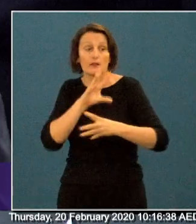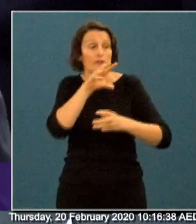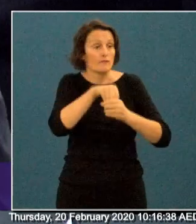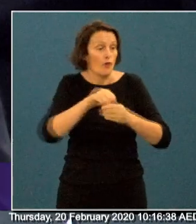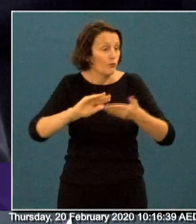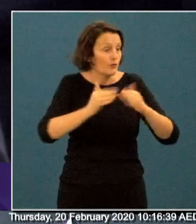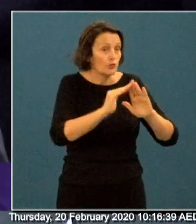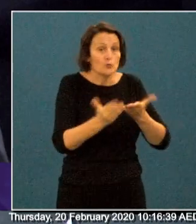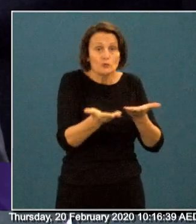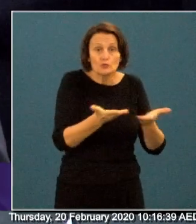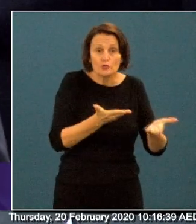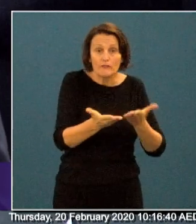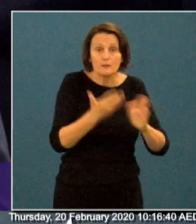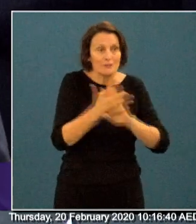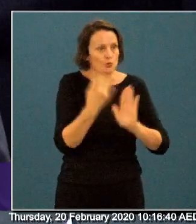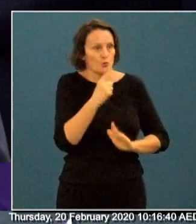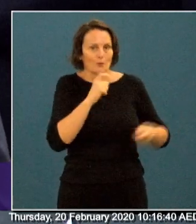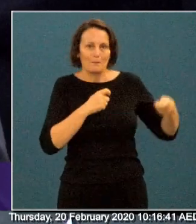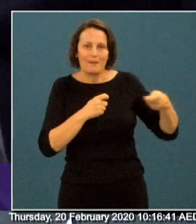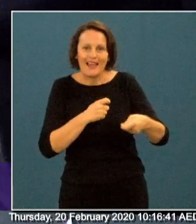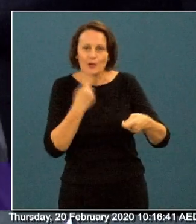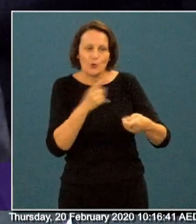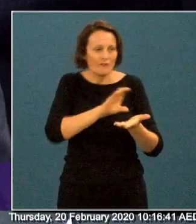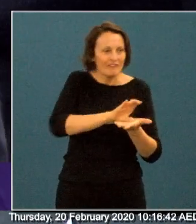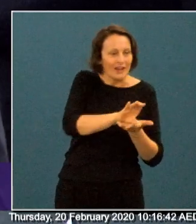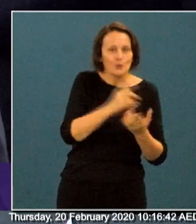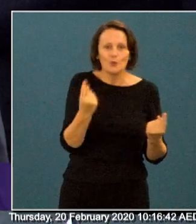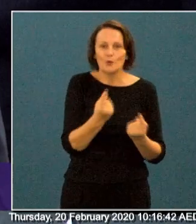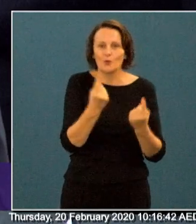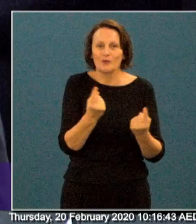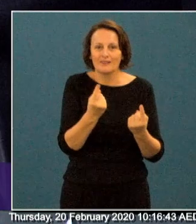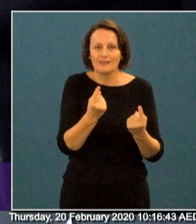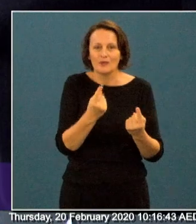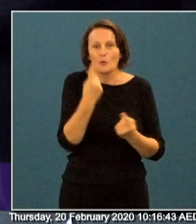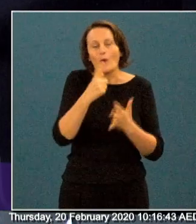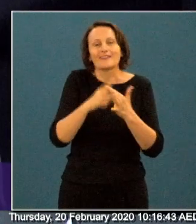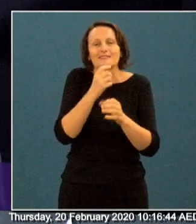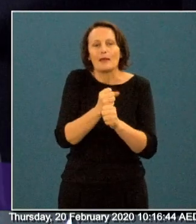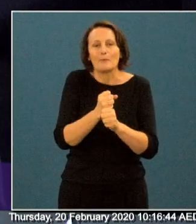It's a bit like — it used to be travelling by train across Australia